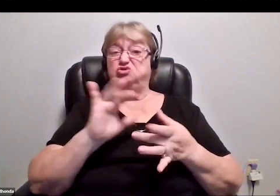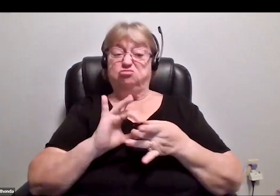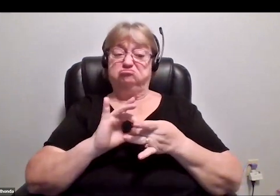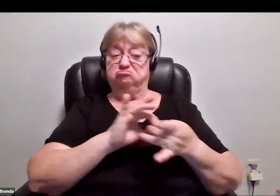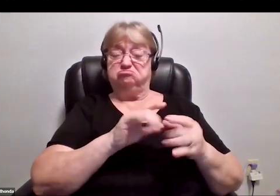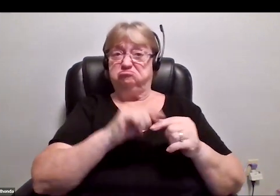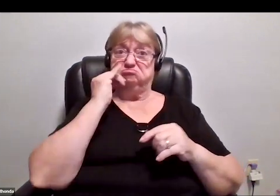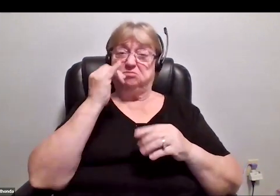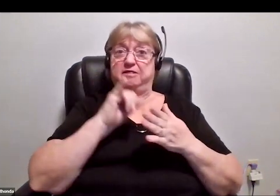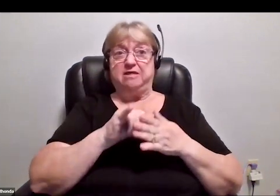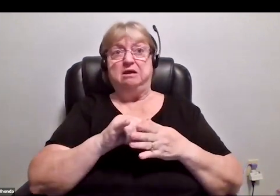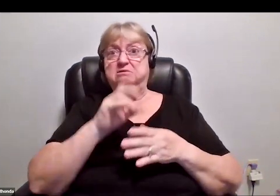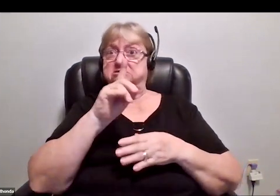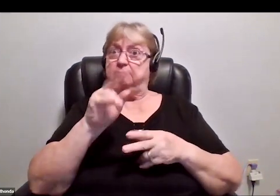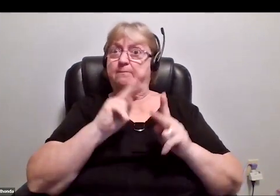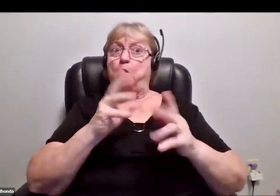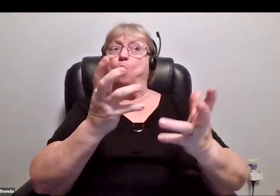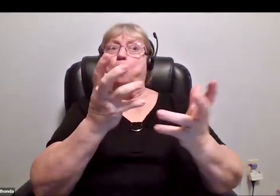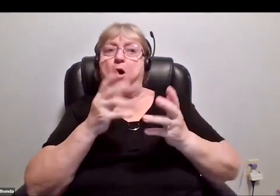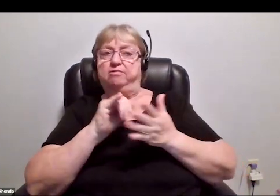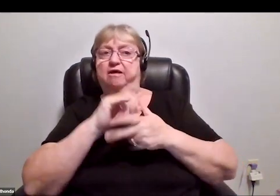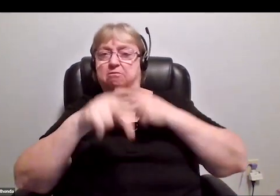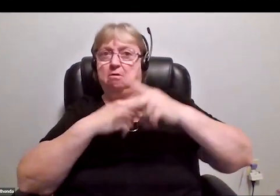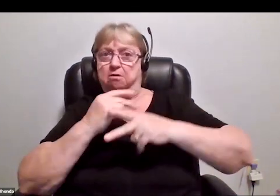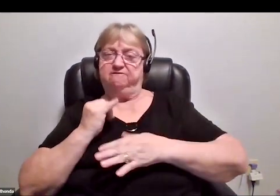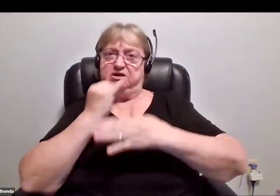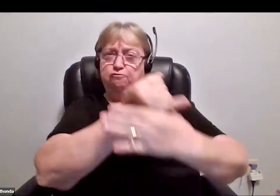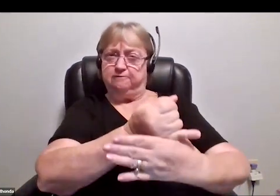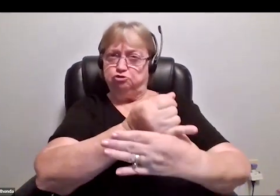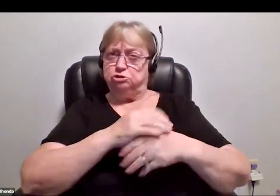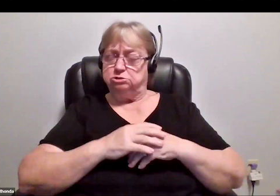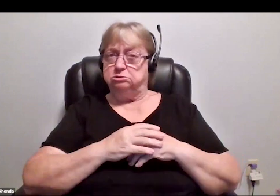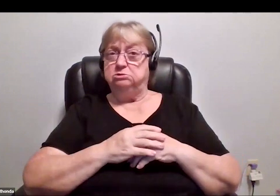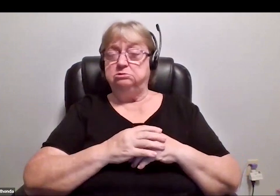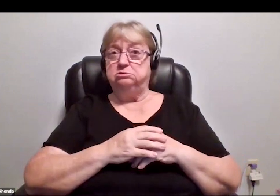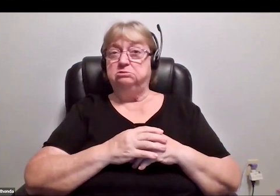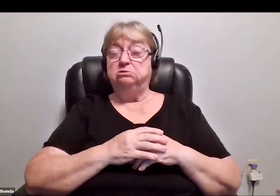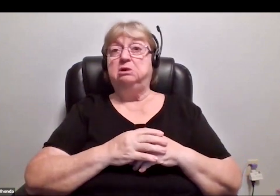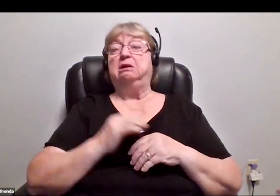want this intervention. I think, further, we'll be empowered through technology